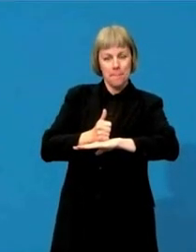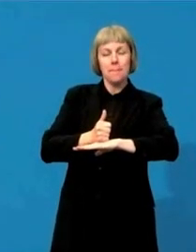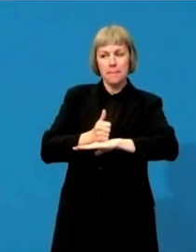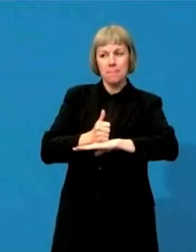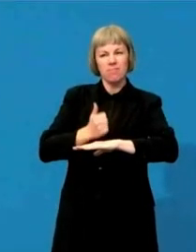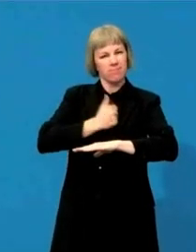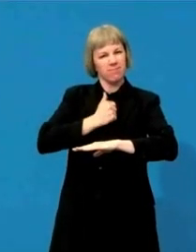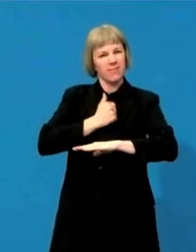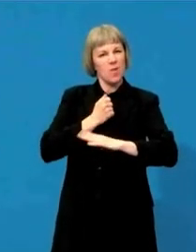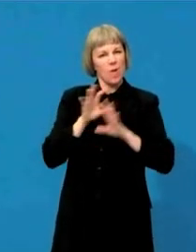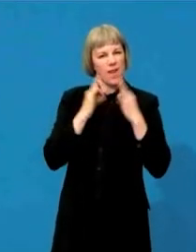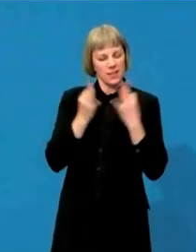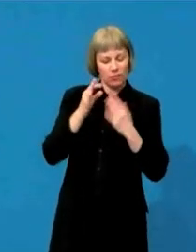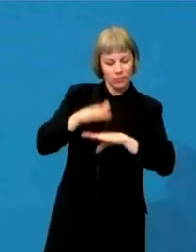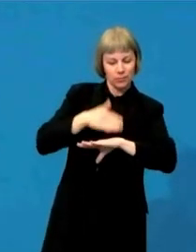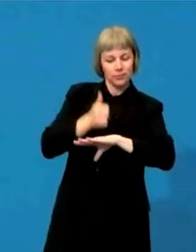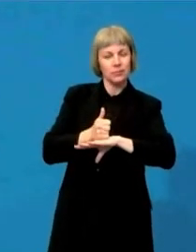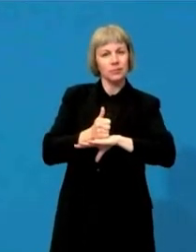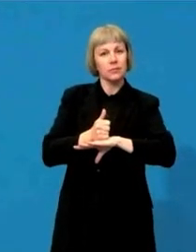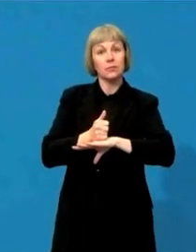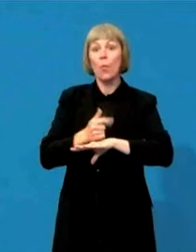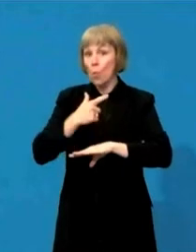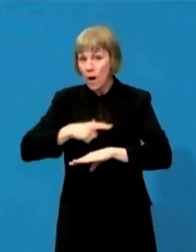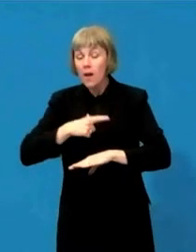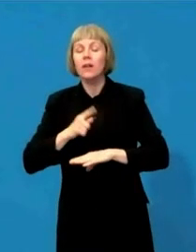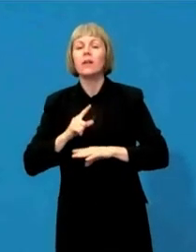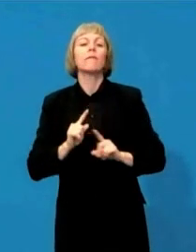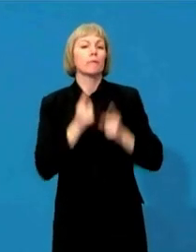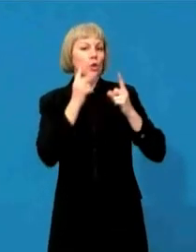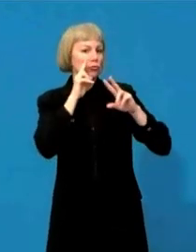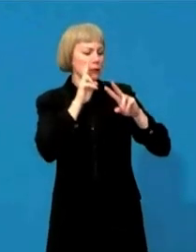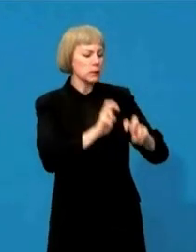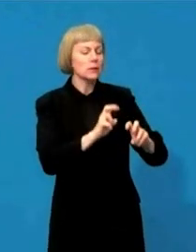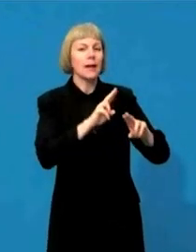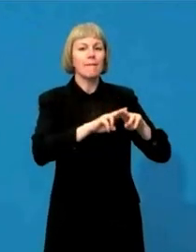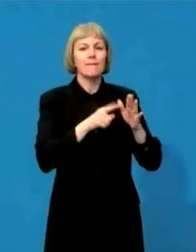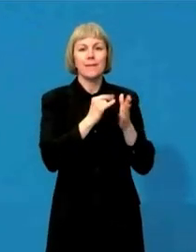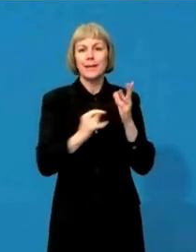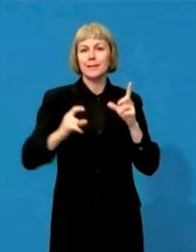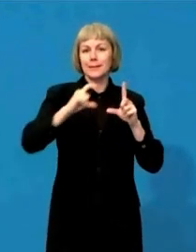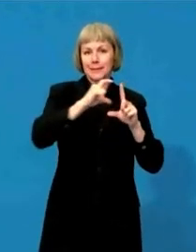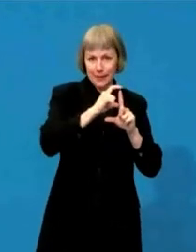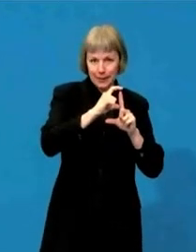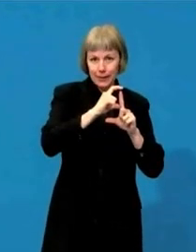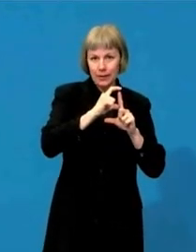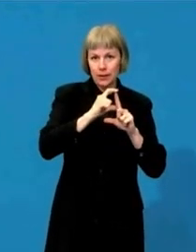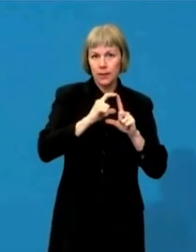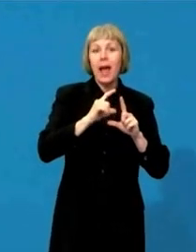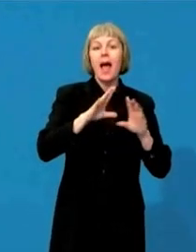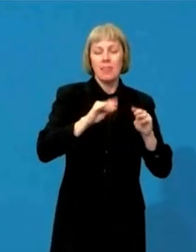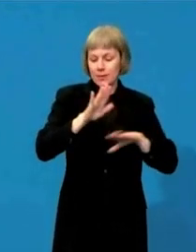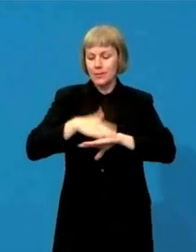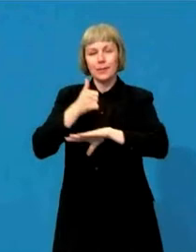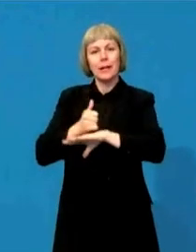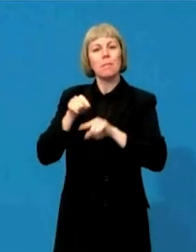first prevalence into fetal alcohol spectrum disorder to explain to families about what